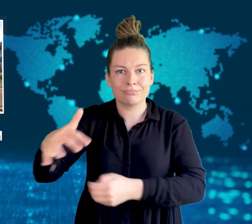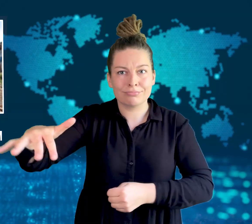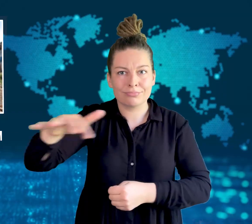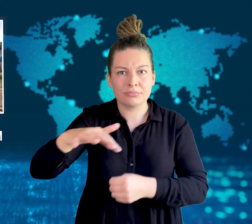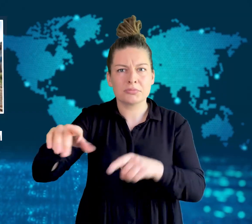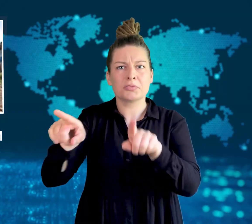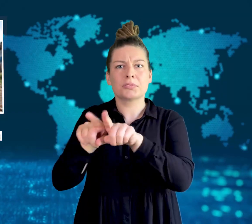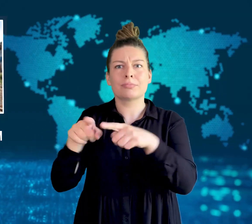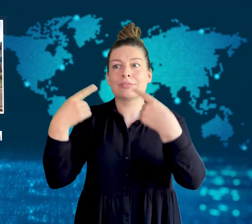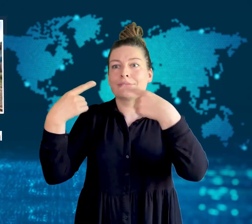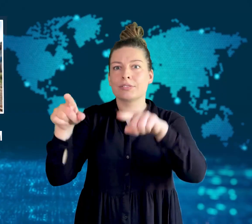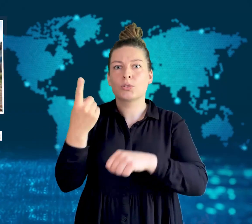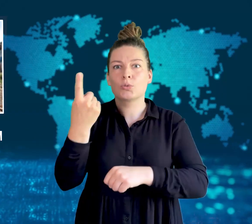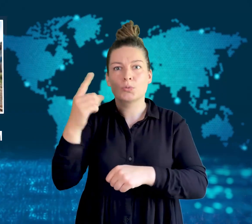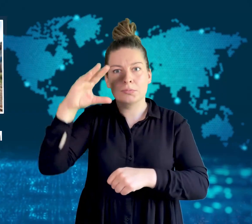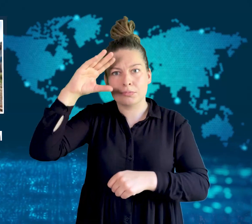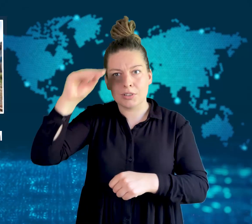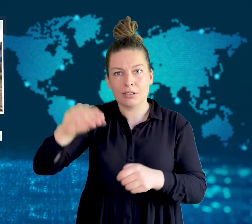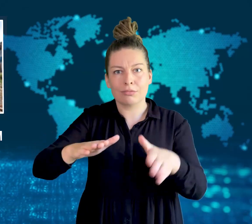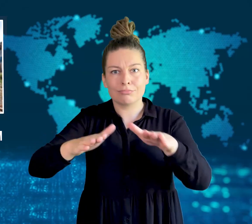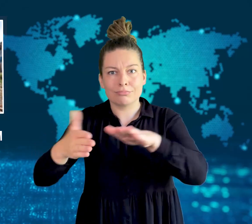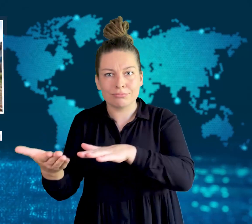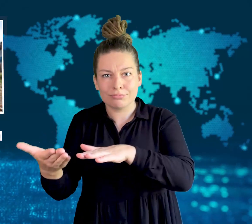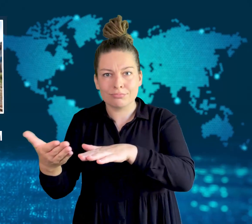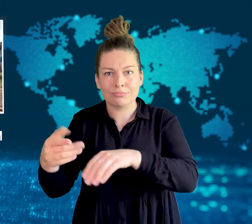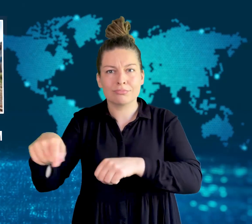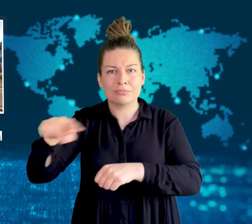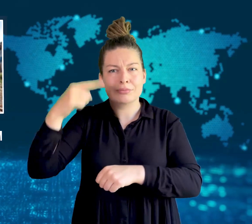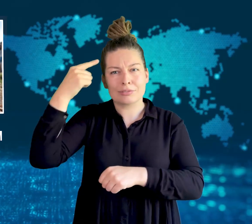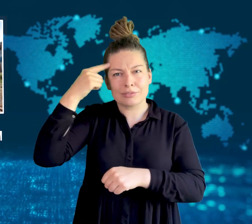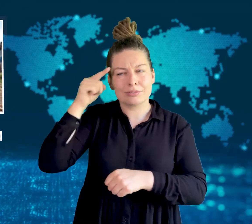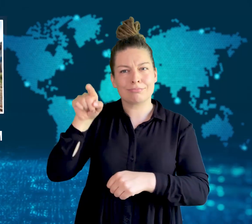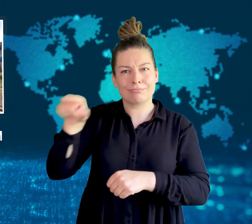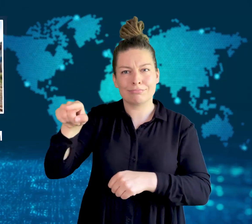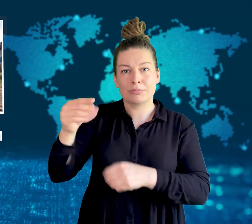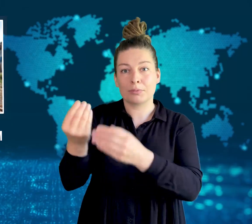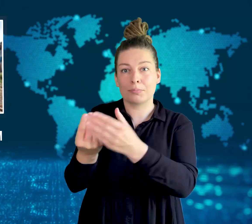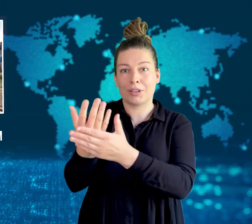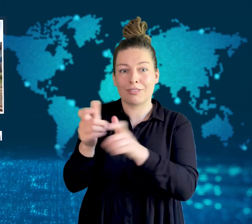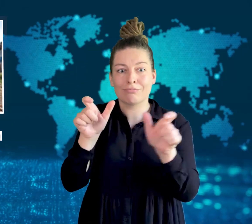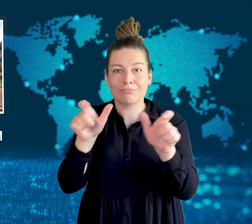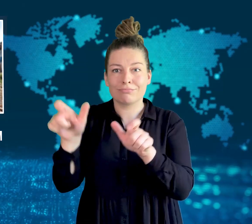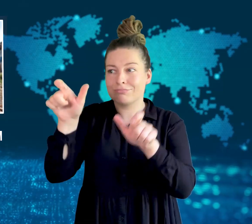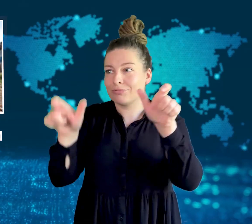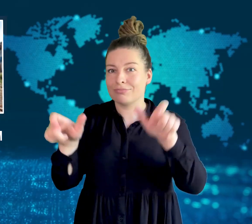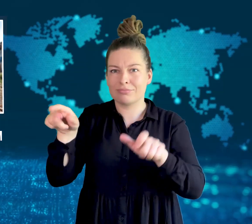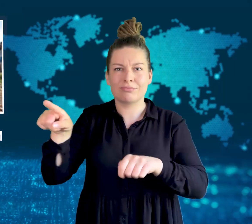Another man was found dead near the farm who was allegedly